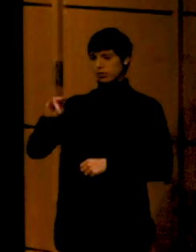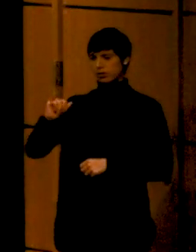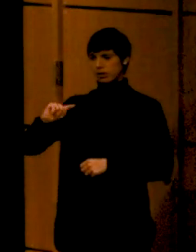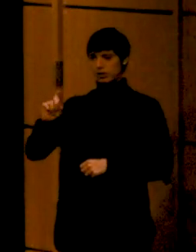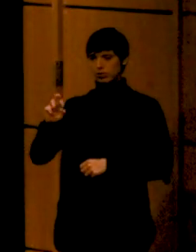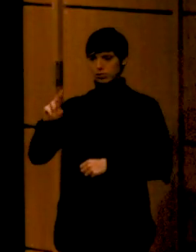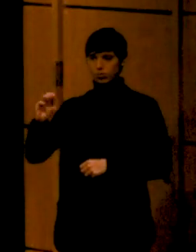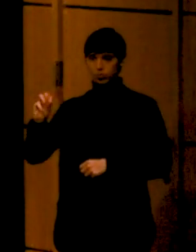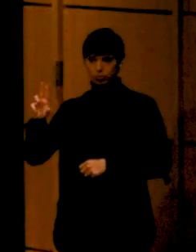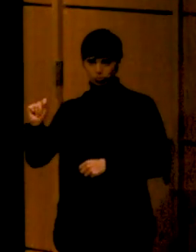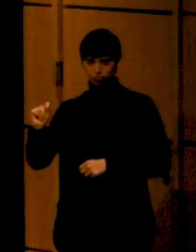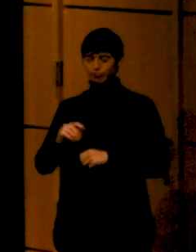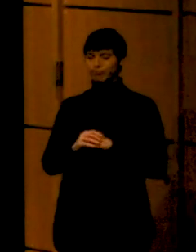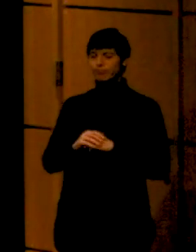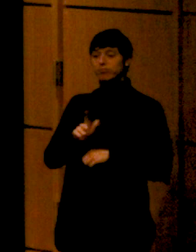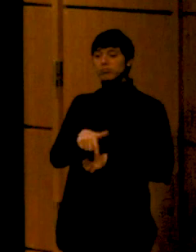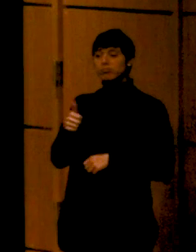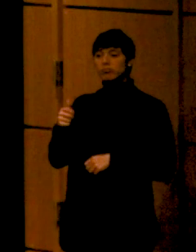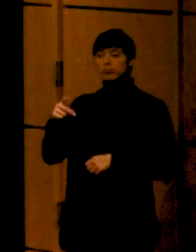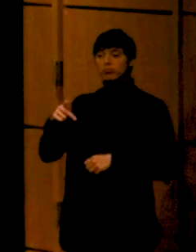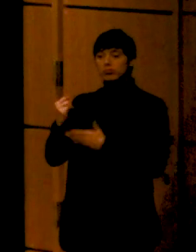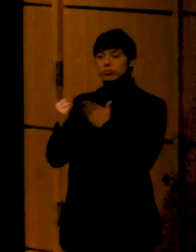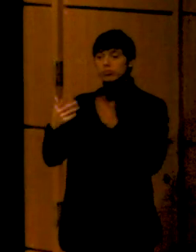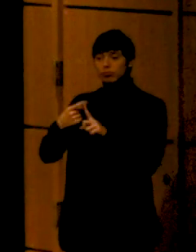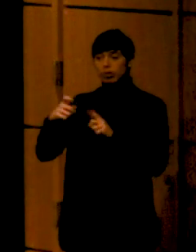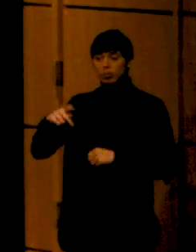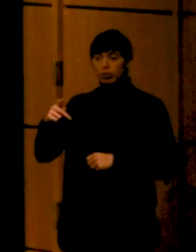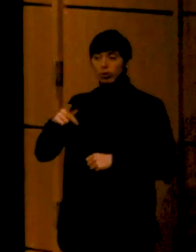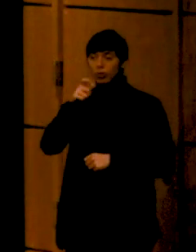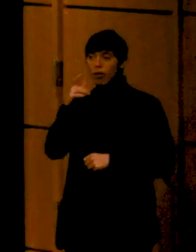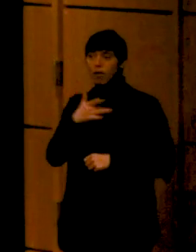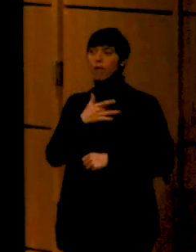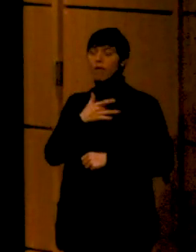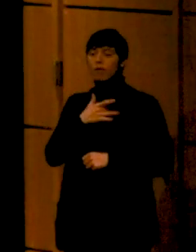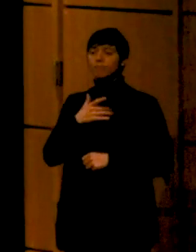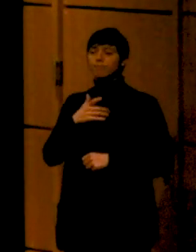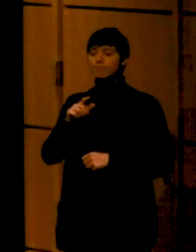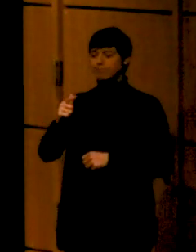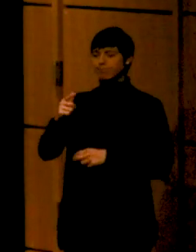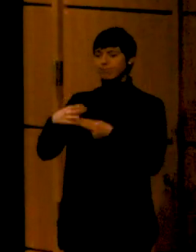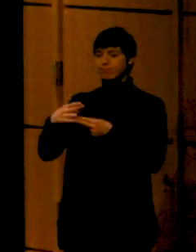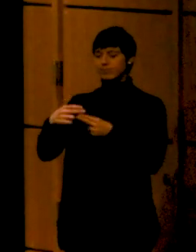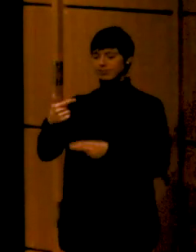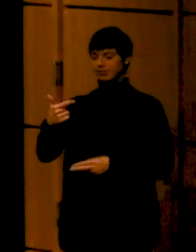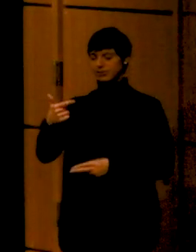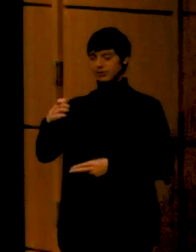The other Portland artist who was profoundly affected by the eruption was George Johanson.